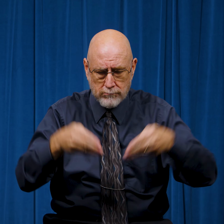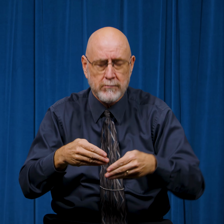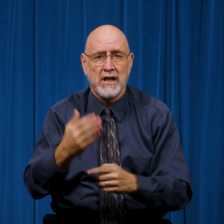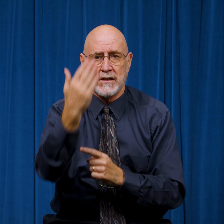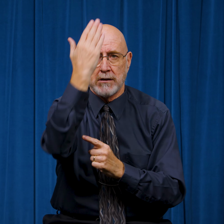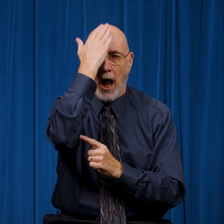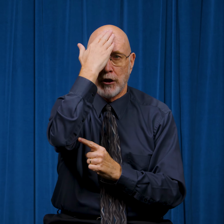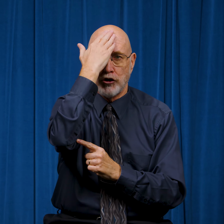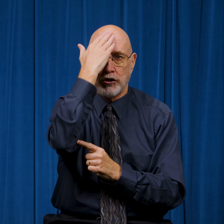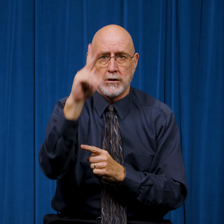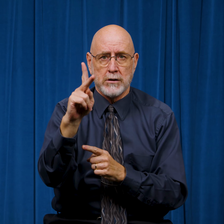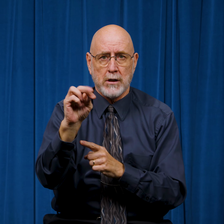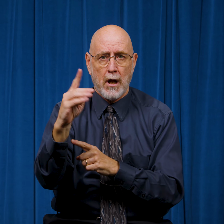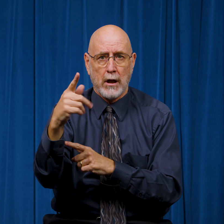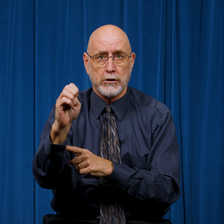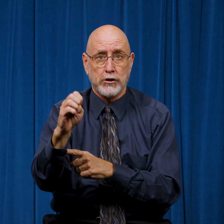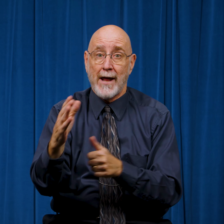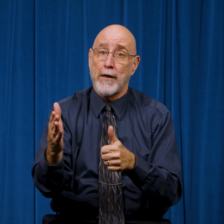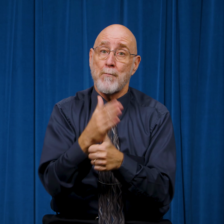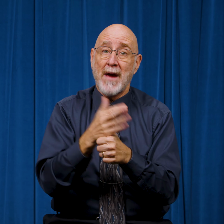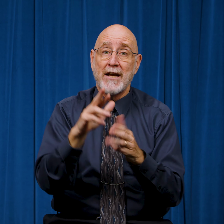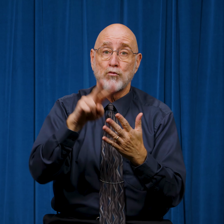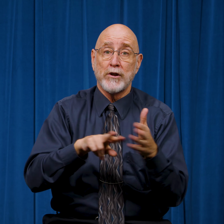In the Main Reading Room on the first floor,